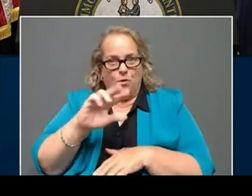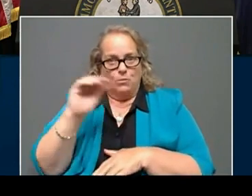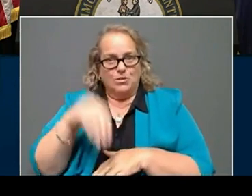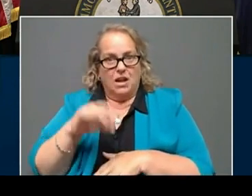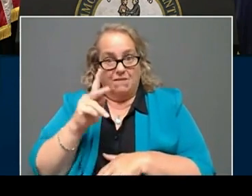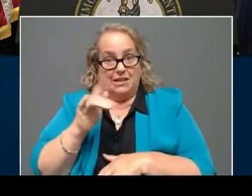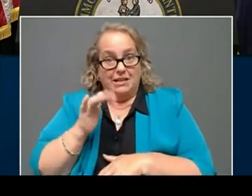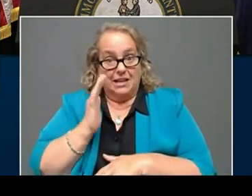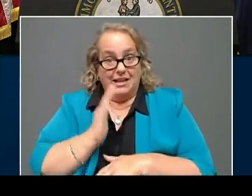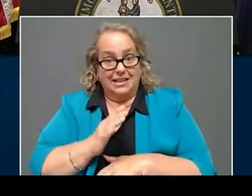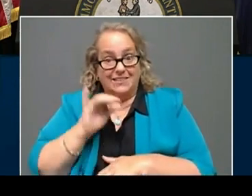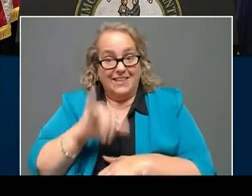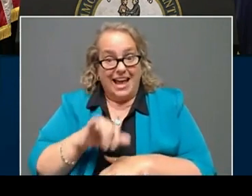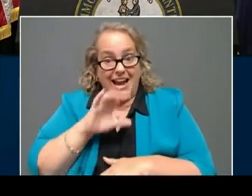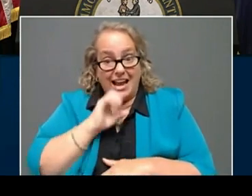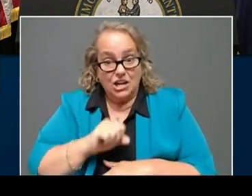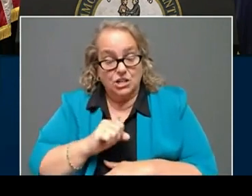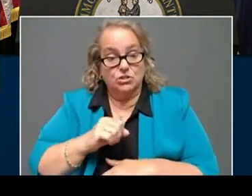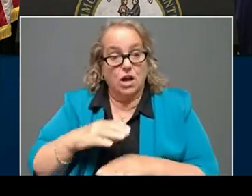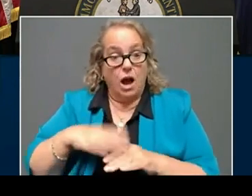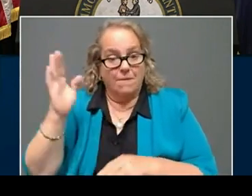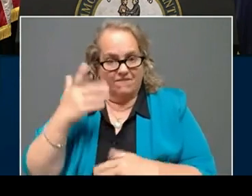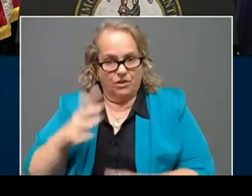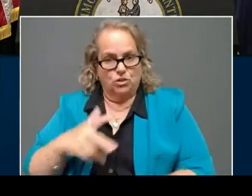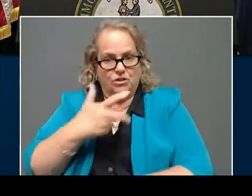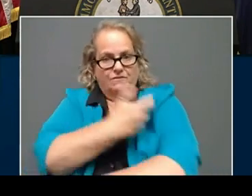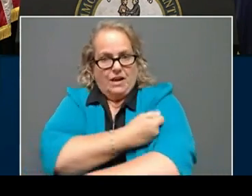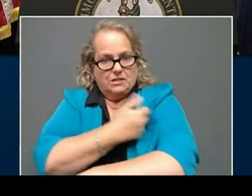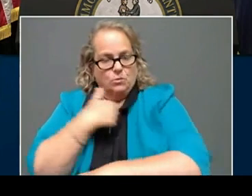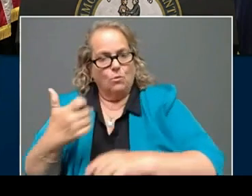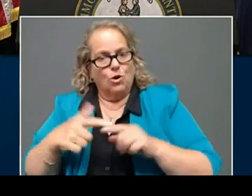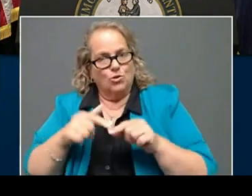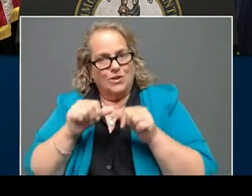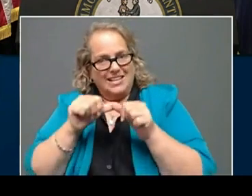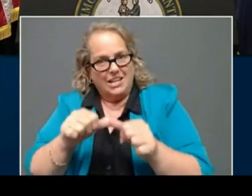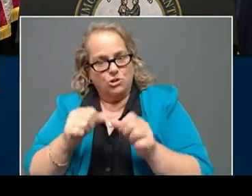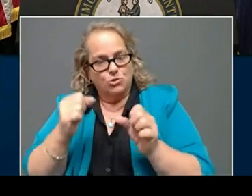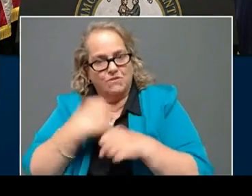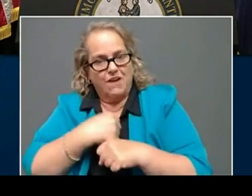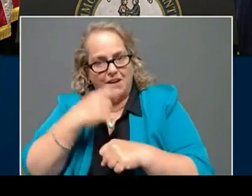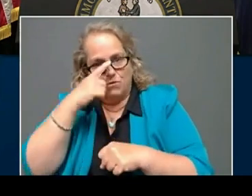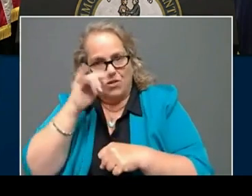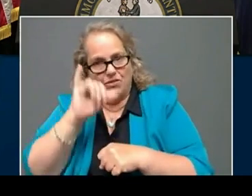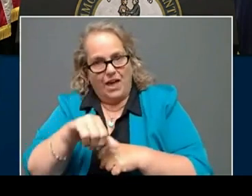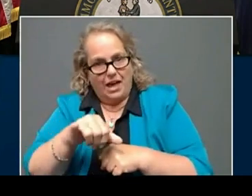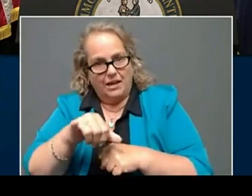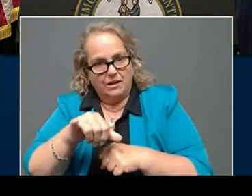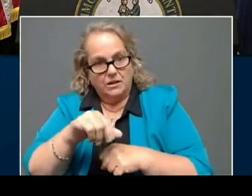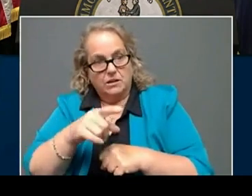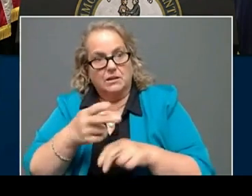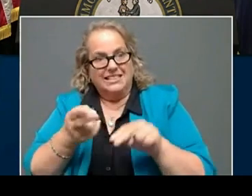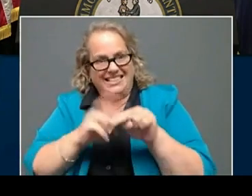age and up having been vaccinated. We want to continue to fight for that to climb higher. But as we look through our data, that's one number we're